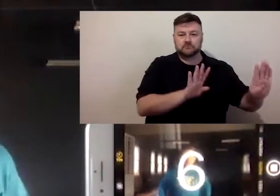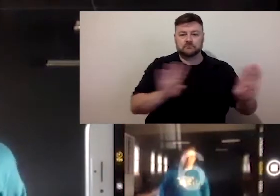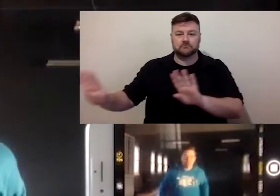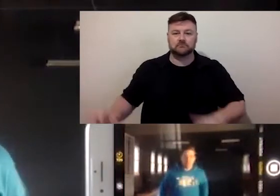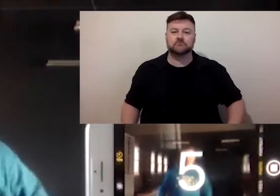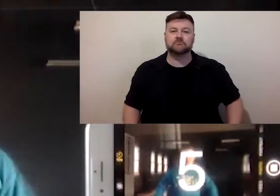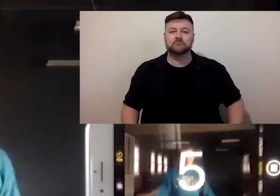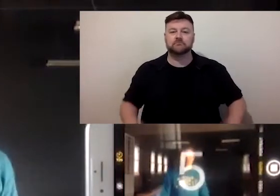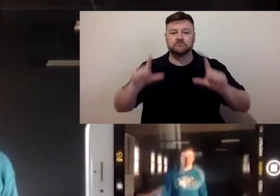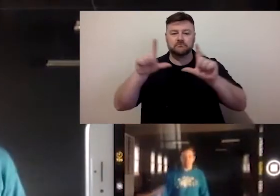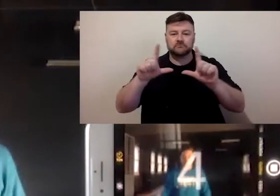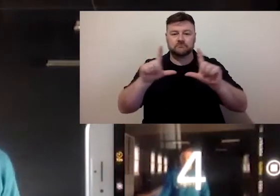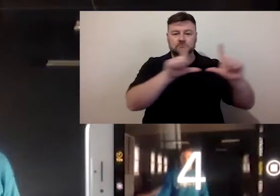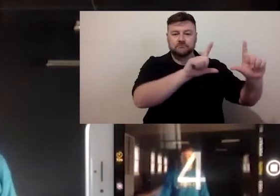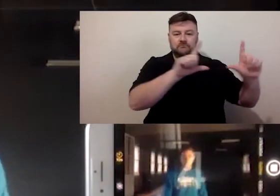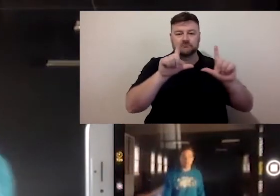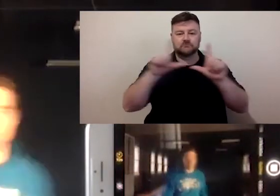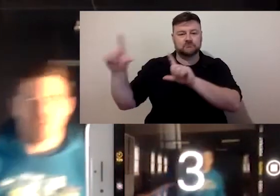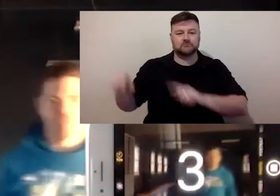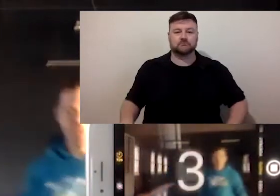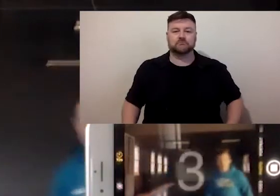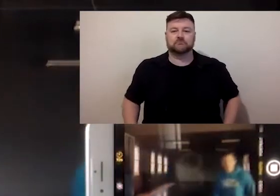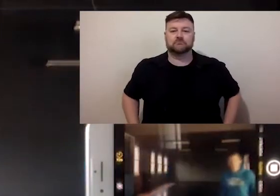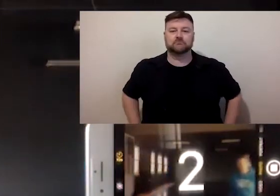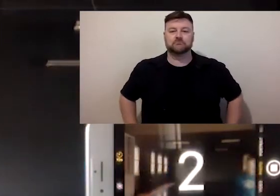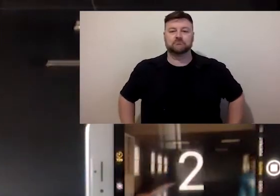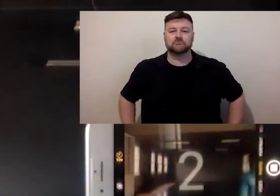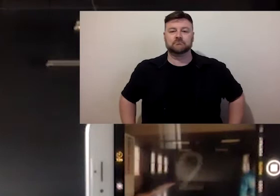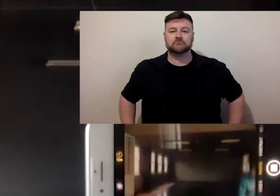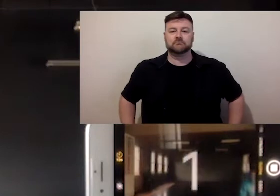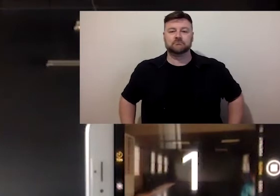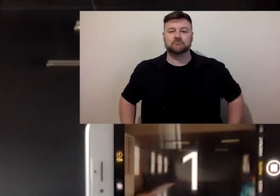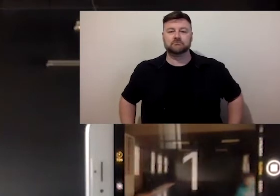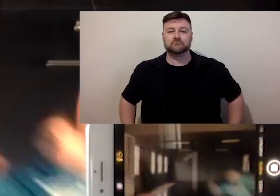not only choreographing with the body and space - you're also